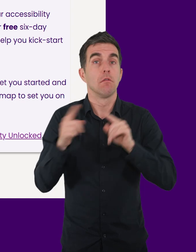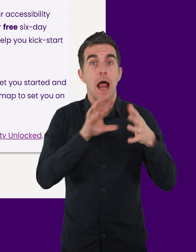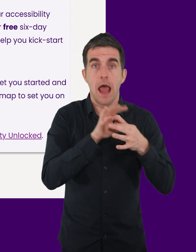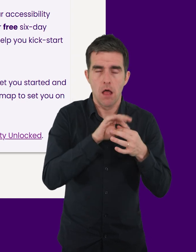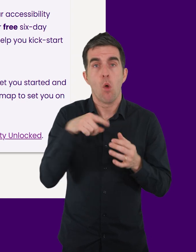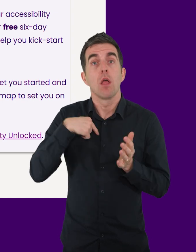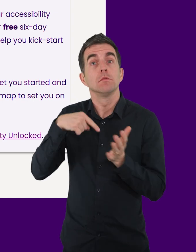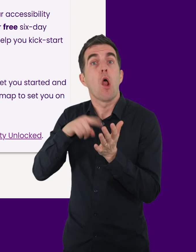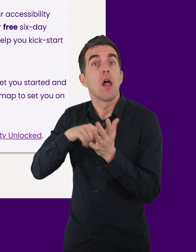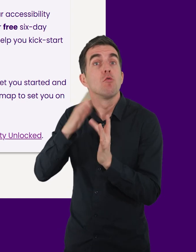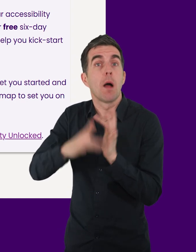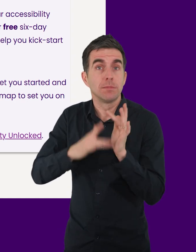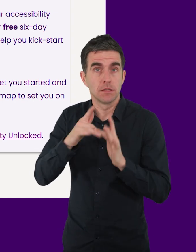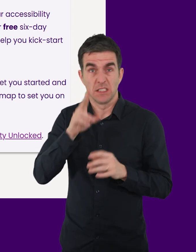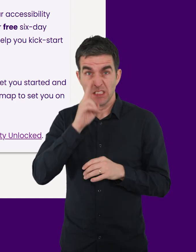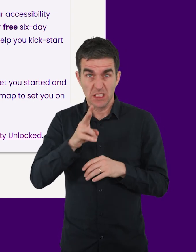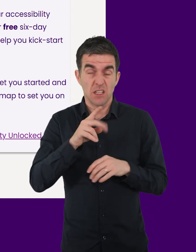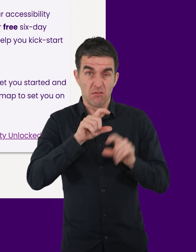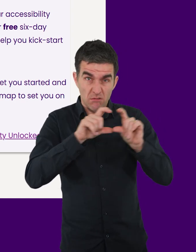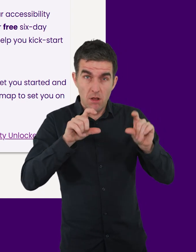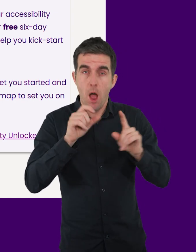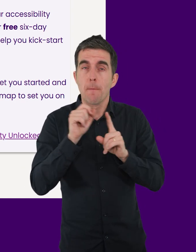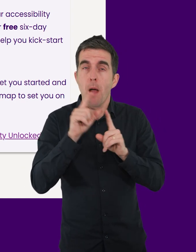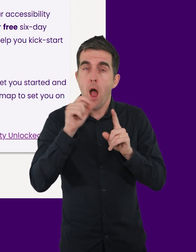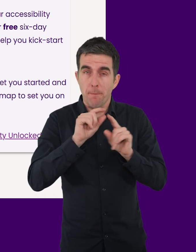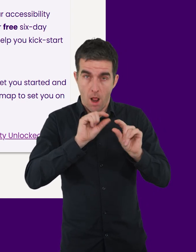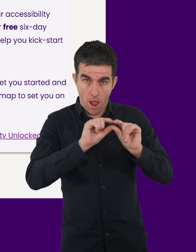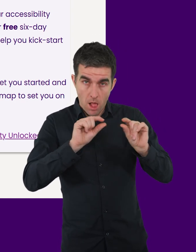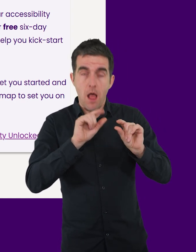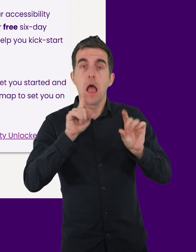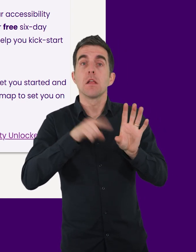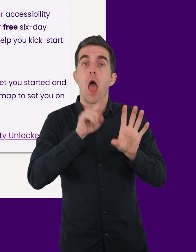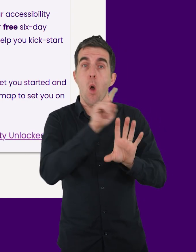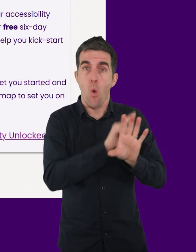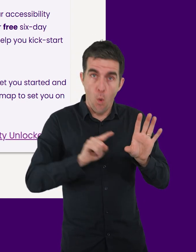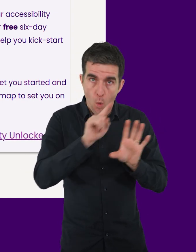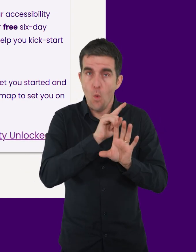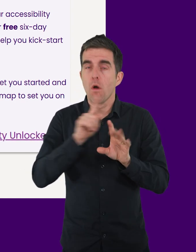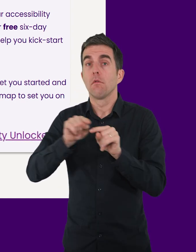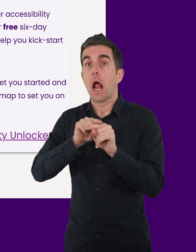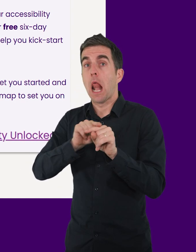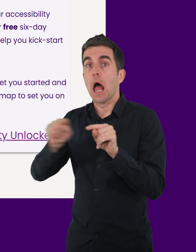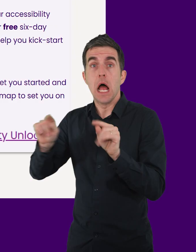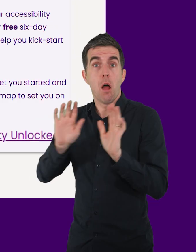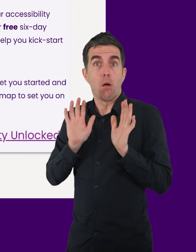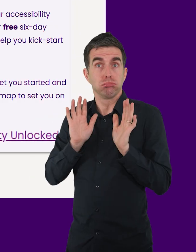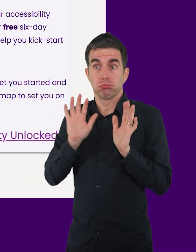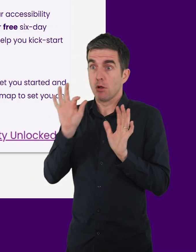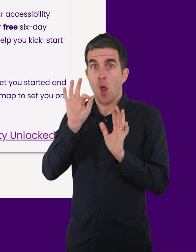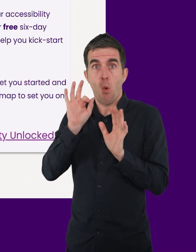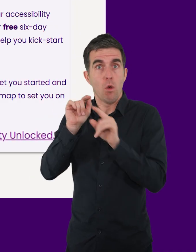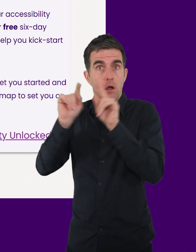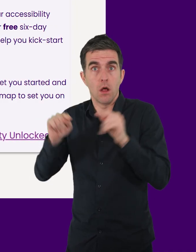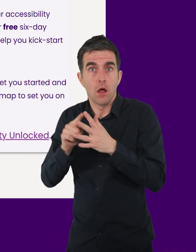On the TetraLogical website, buttons have a dark purple label and a yellow background, while links are underlined and have no solid background.